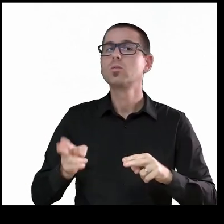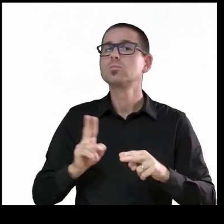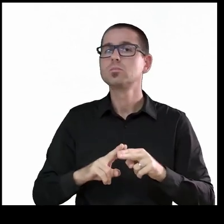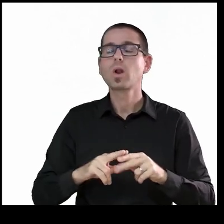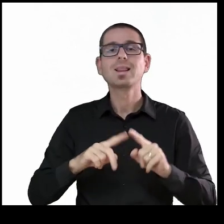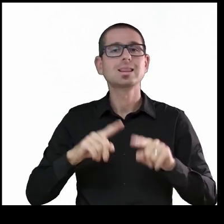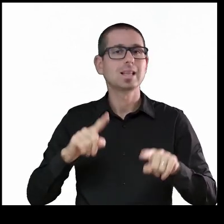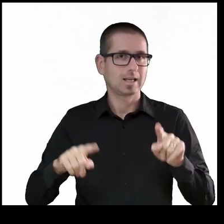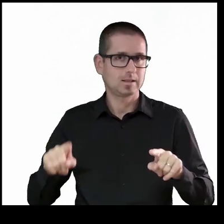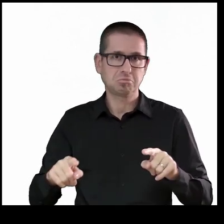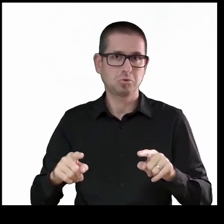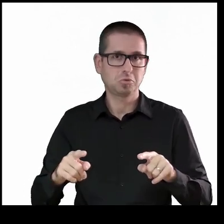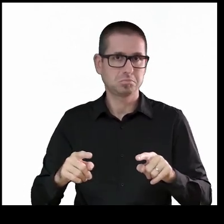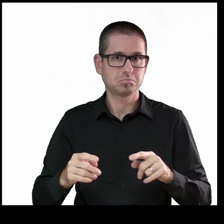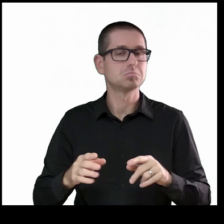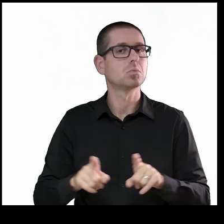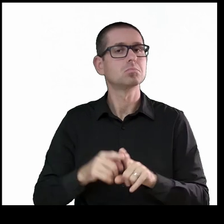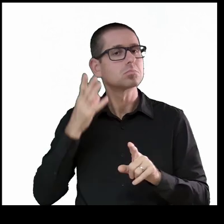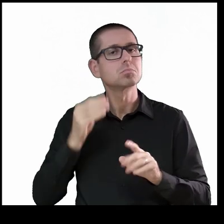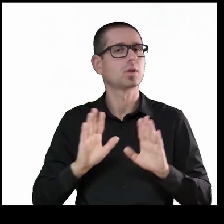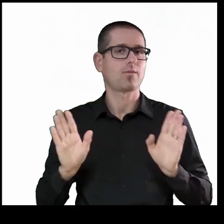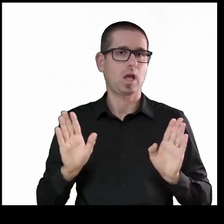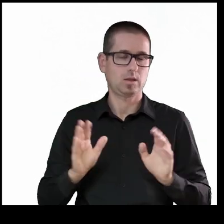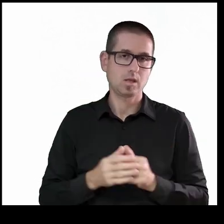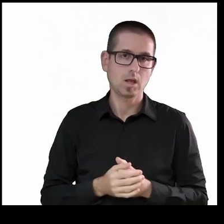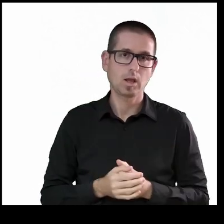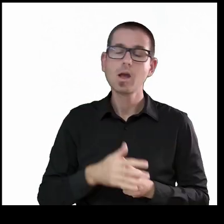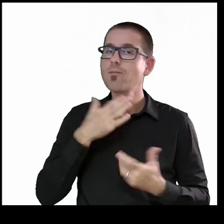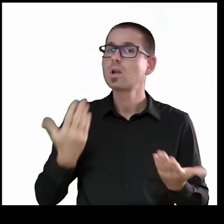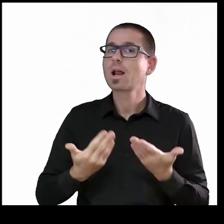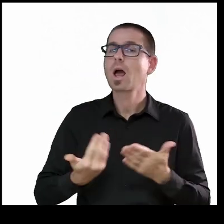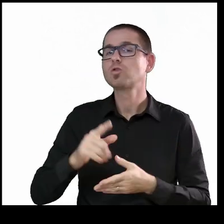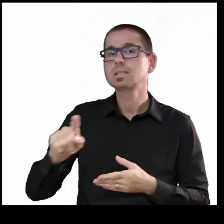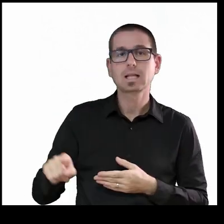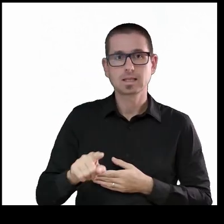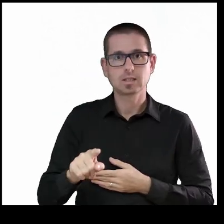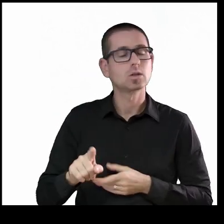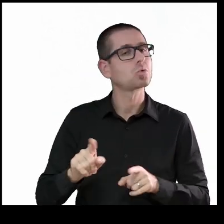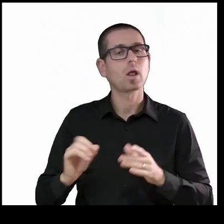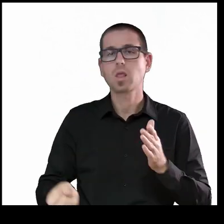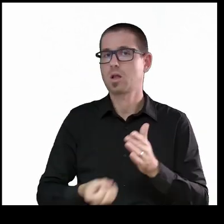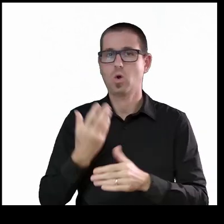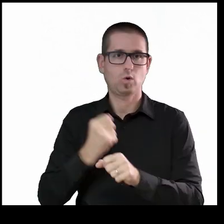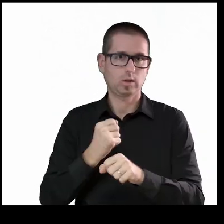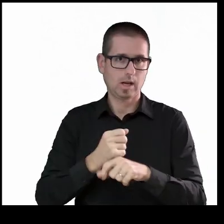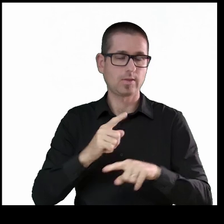natives. They can accept much easier. For them, it's very natural to work digitally and visually.